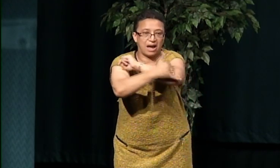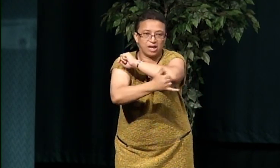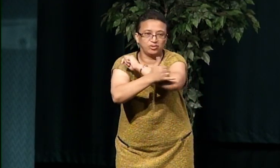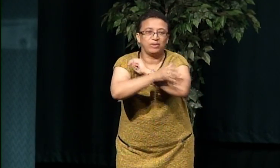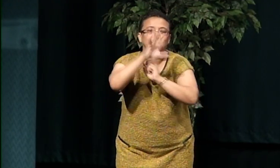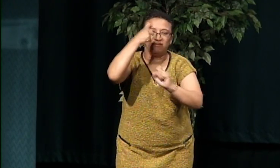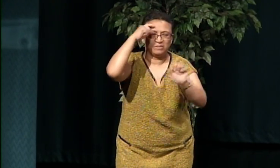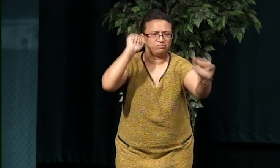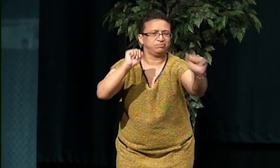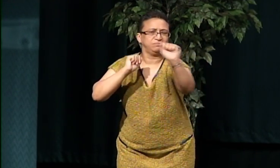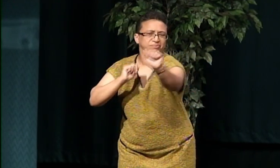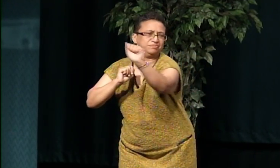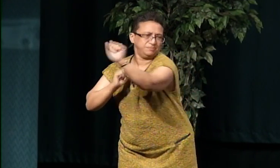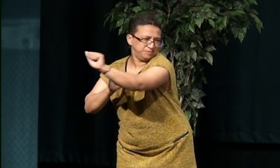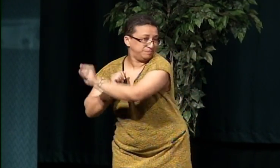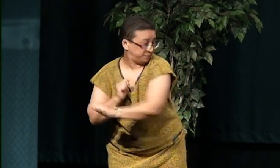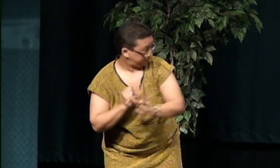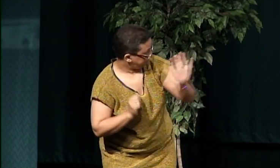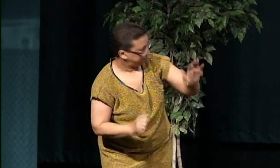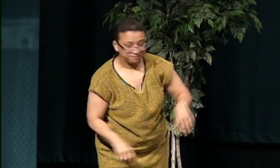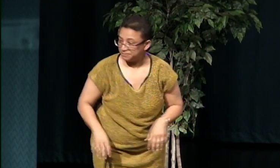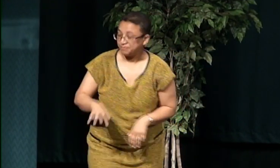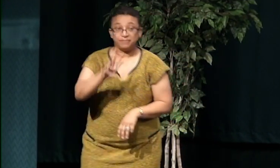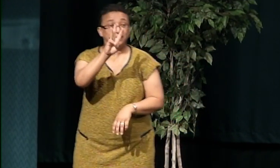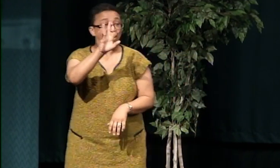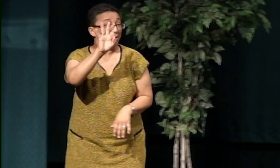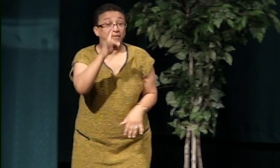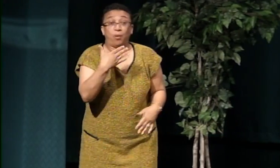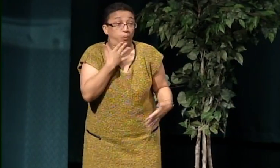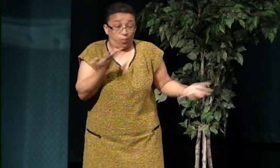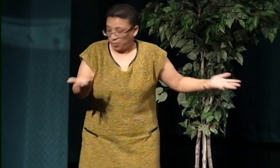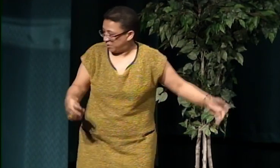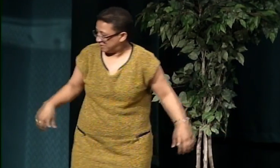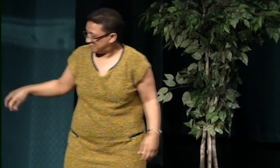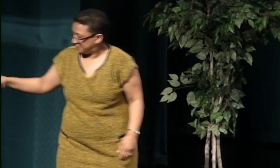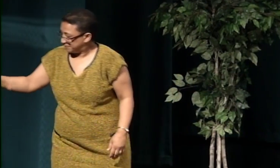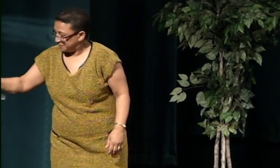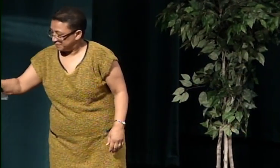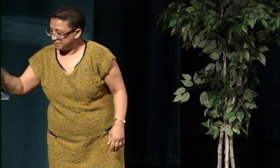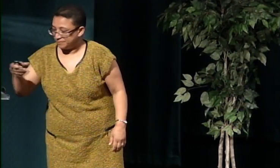and our culture and why we are oppressed in particular.